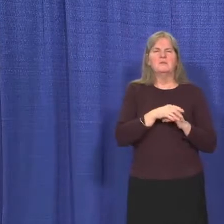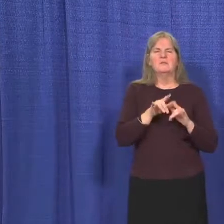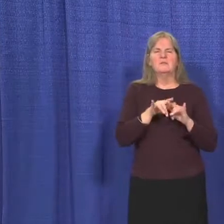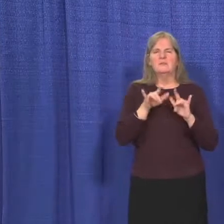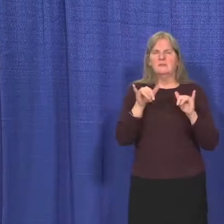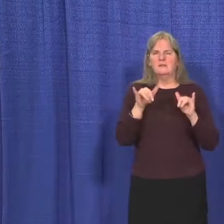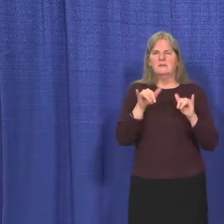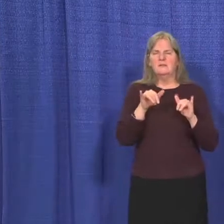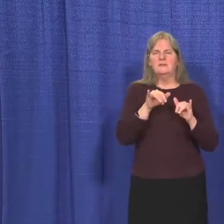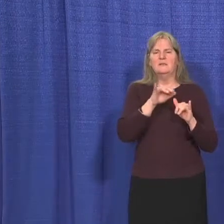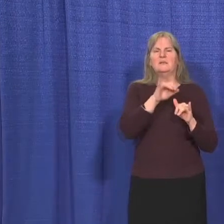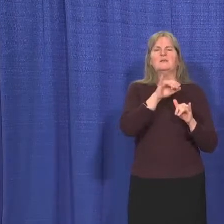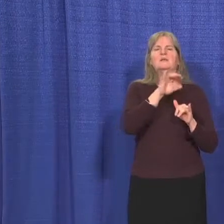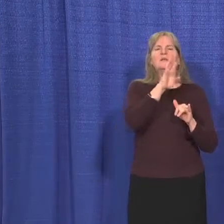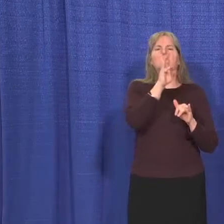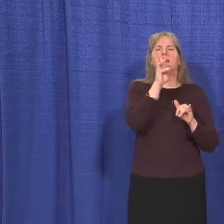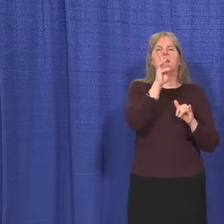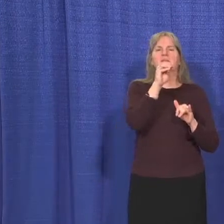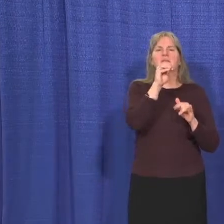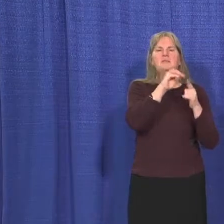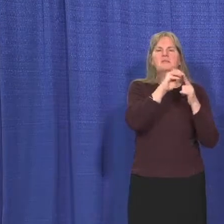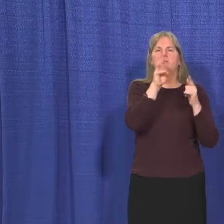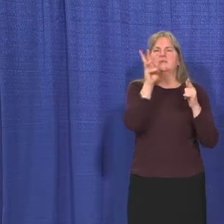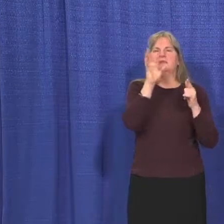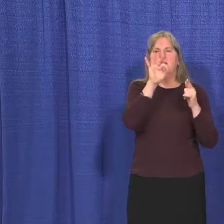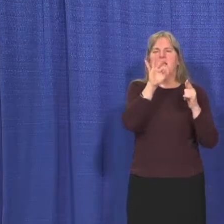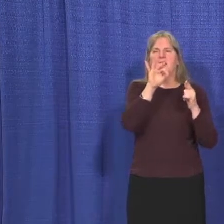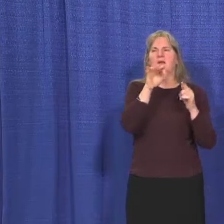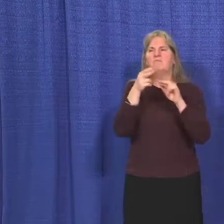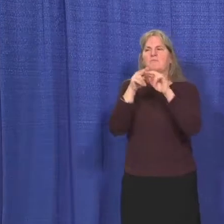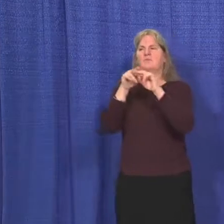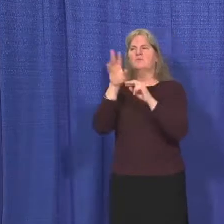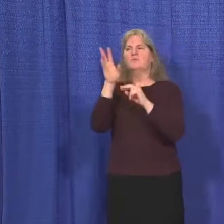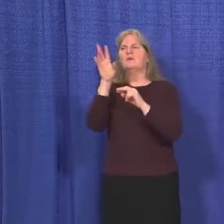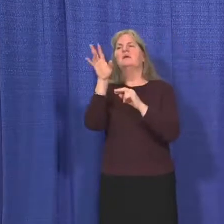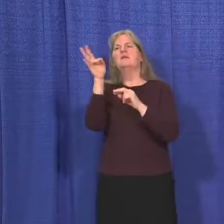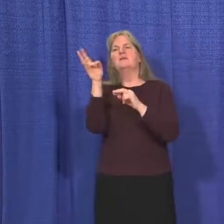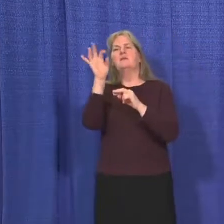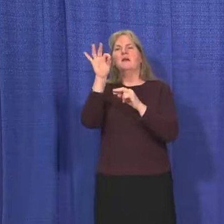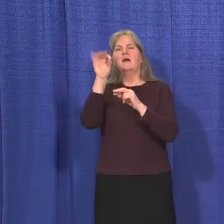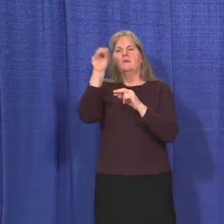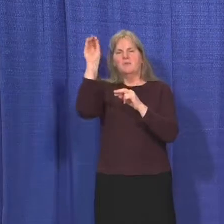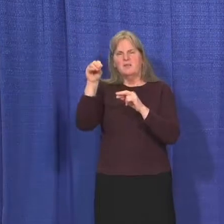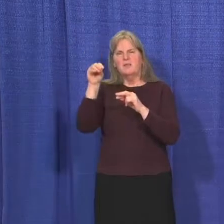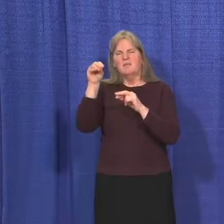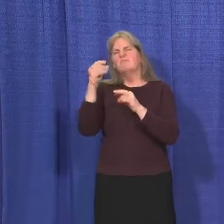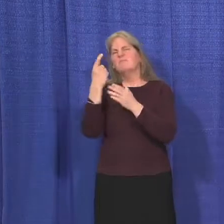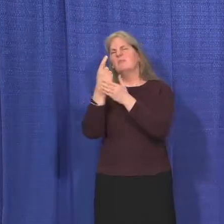Similarly, 60 to 69 has moved up to 79 percent from 78 percent